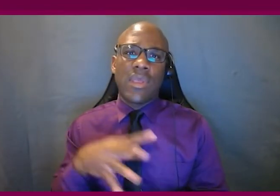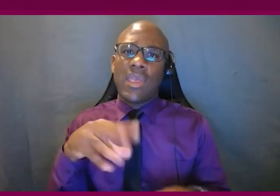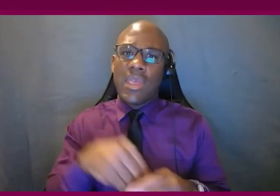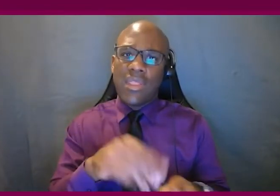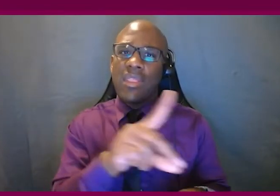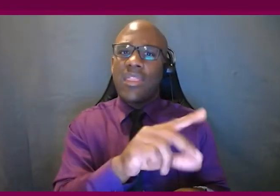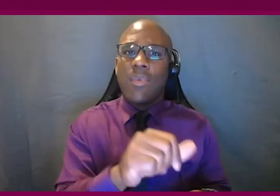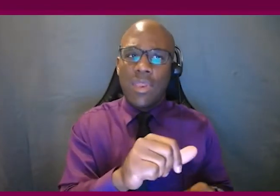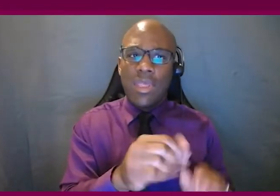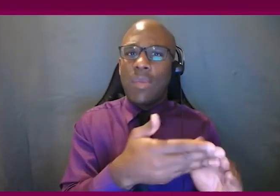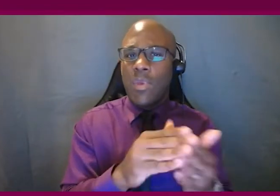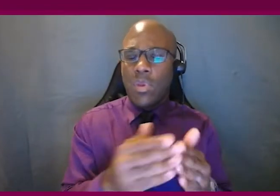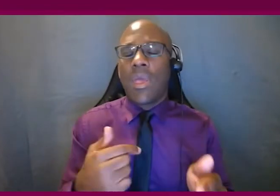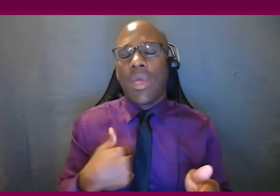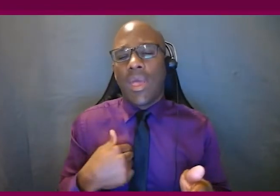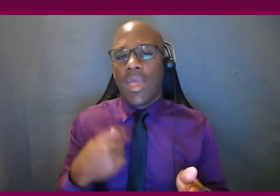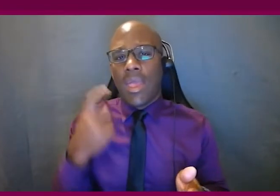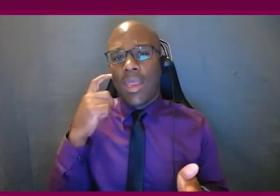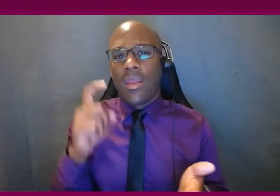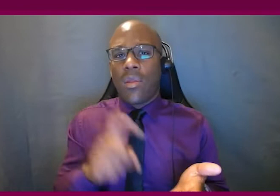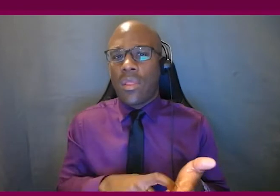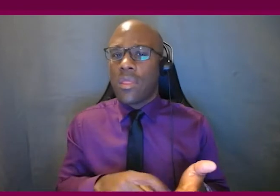community. Bri Beck: But some of the things that I've really been